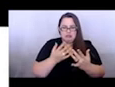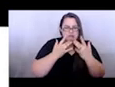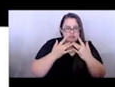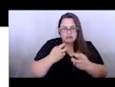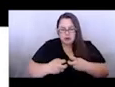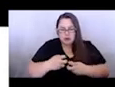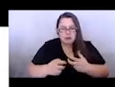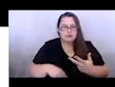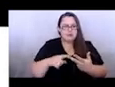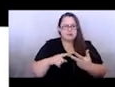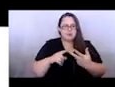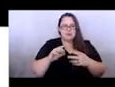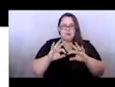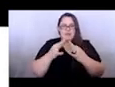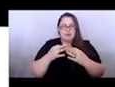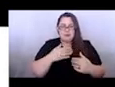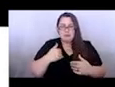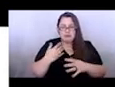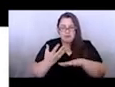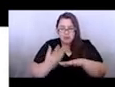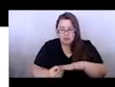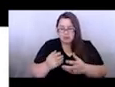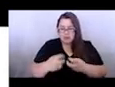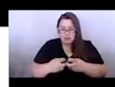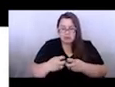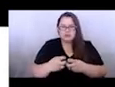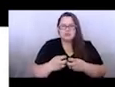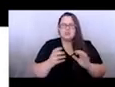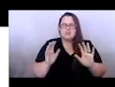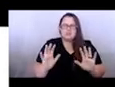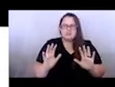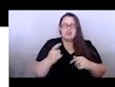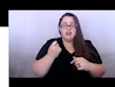After all, we are human and it's OK to have flaws. You are not alone.